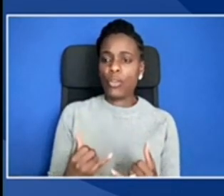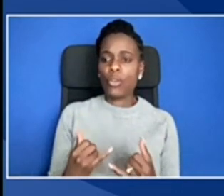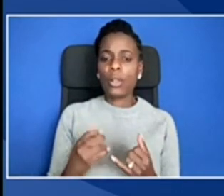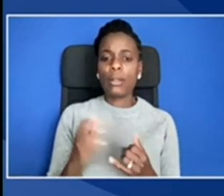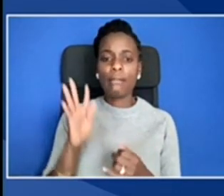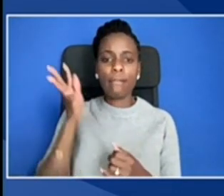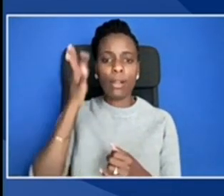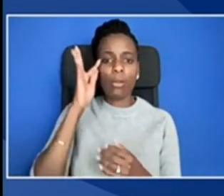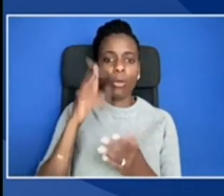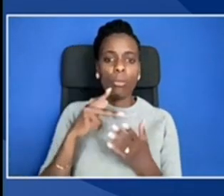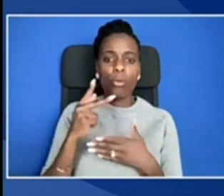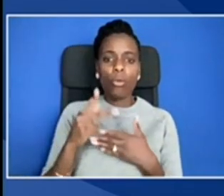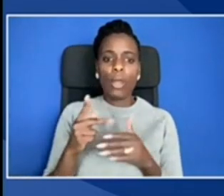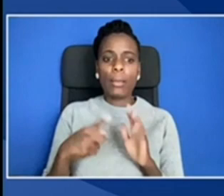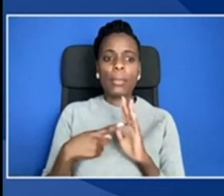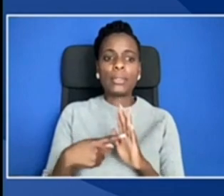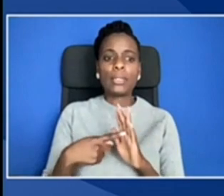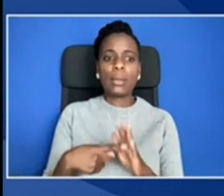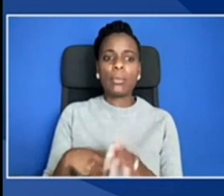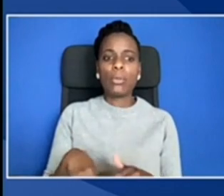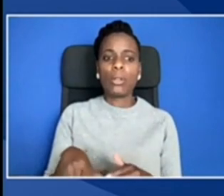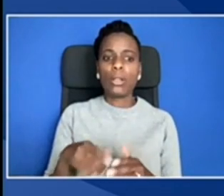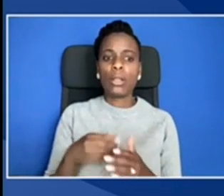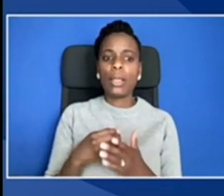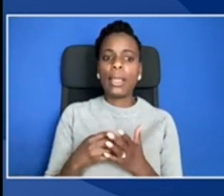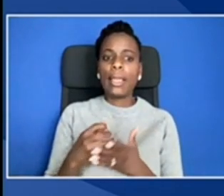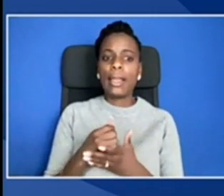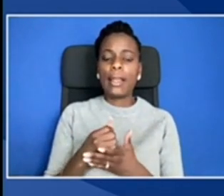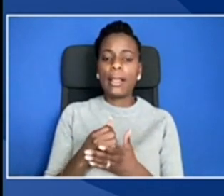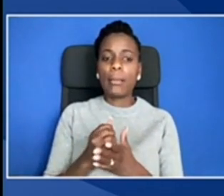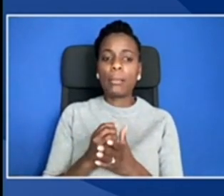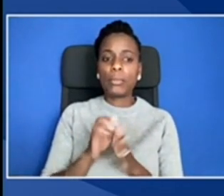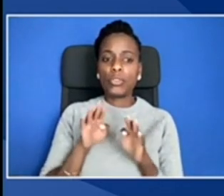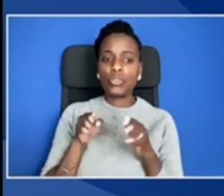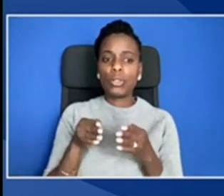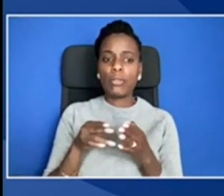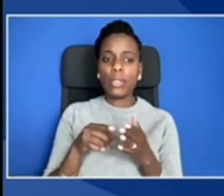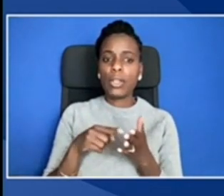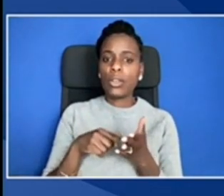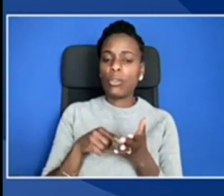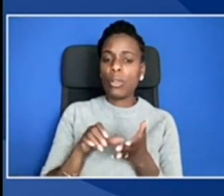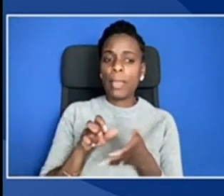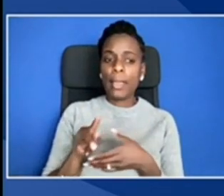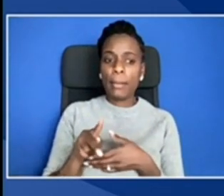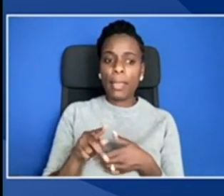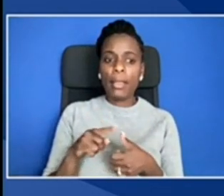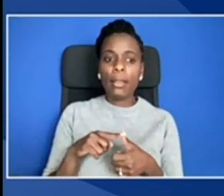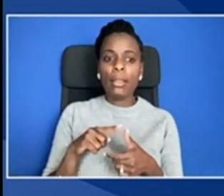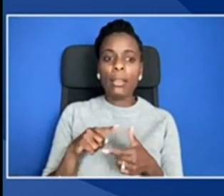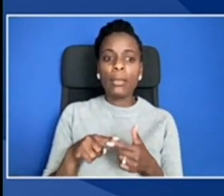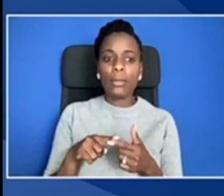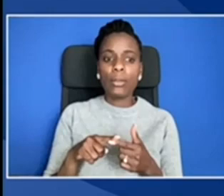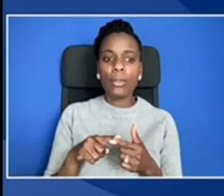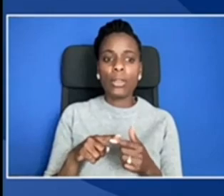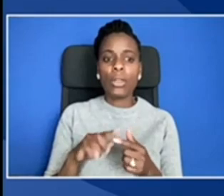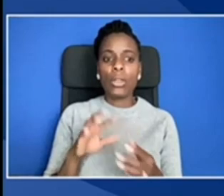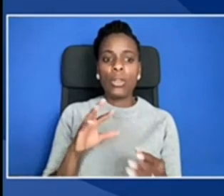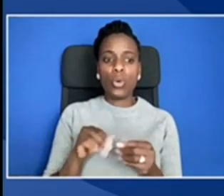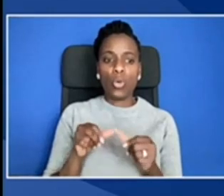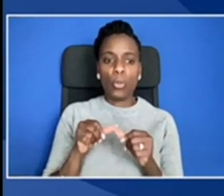Repayment, total and permanent disability discharges, or something else? That's the question that we're discussing